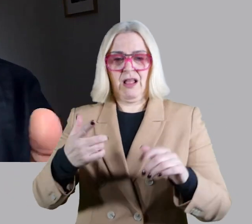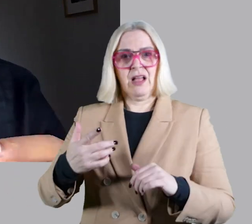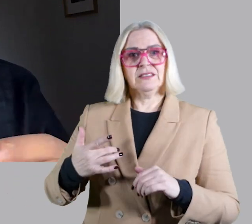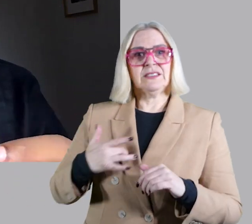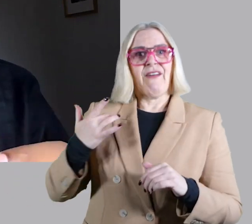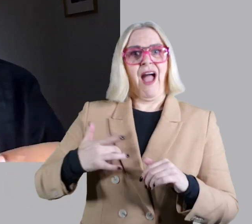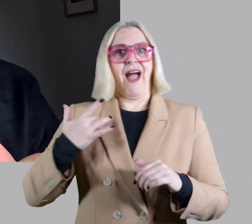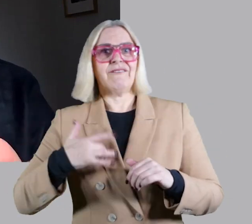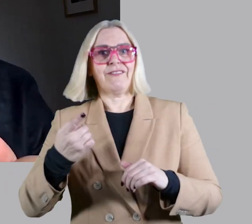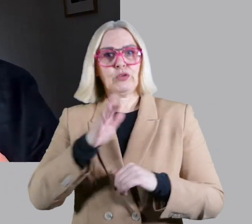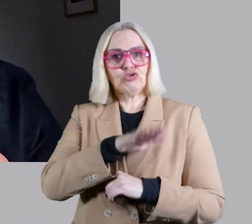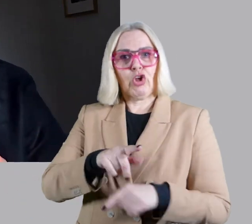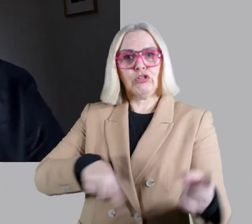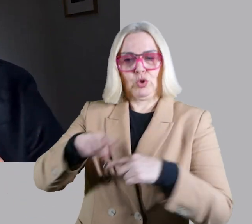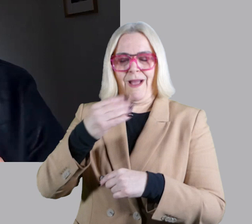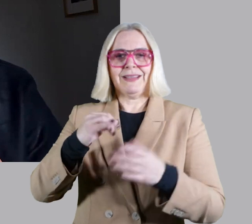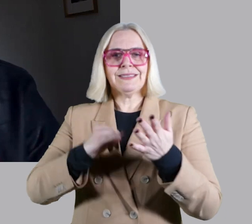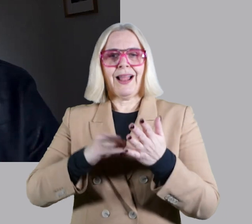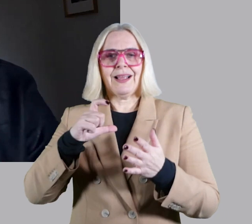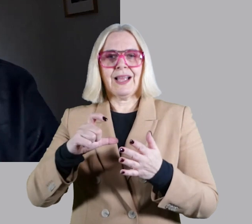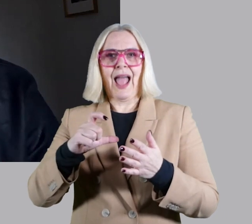for those children who had sickle cell trait